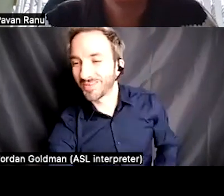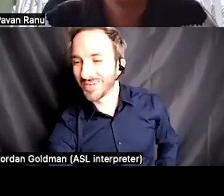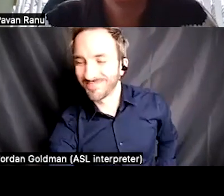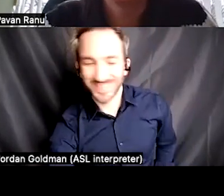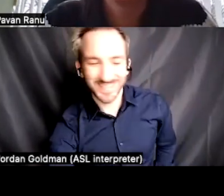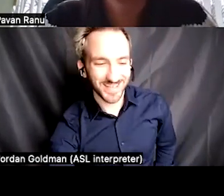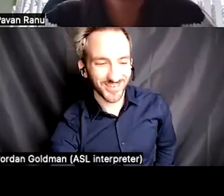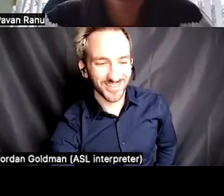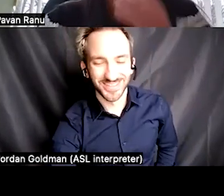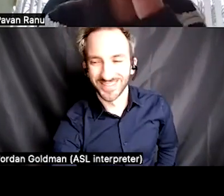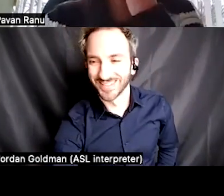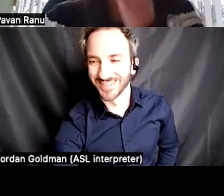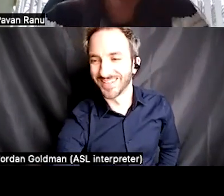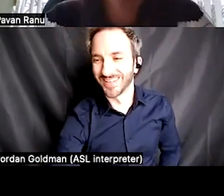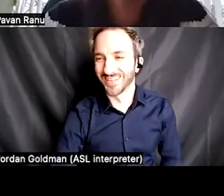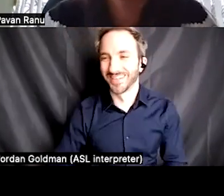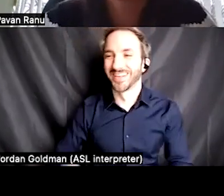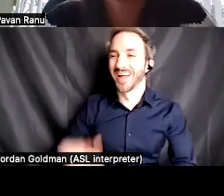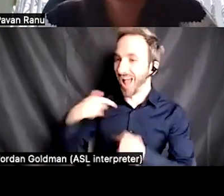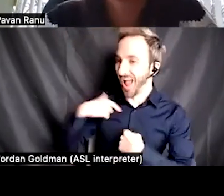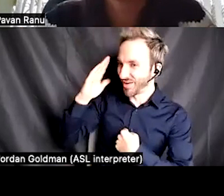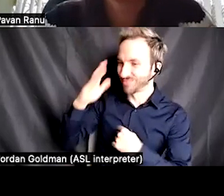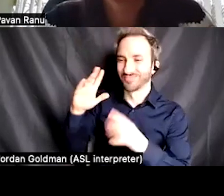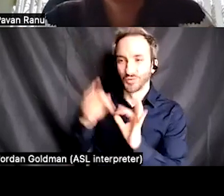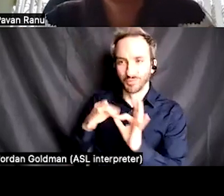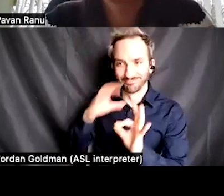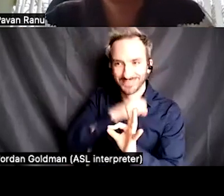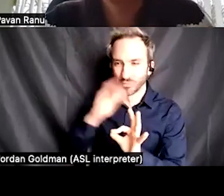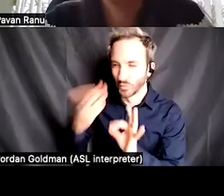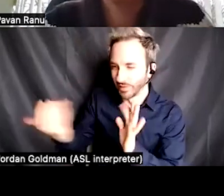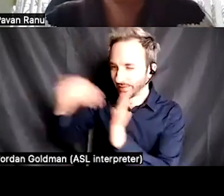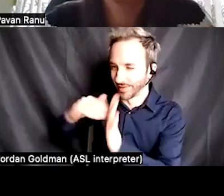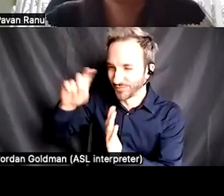the question please? Thank you. Monique: I sure can. I sure can. "If